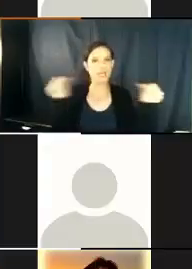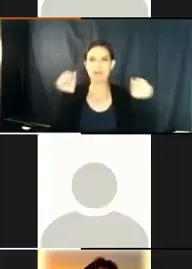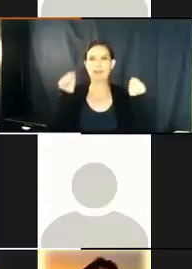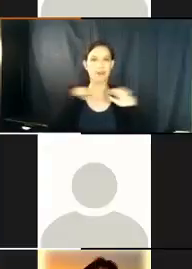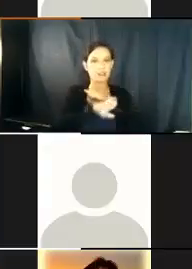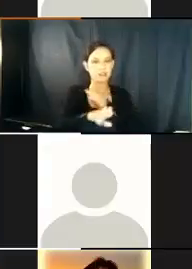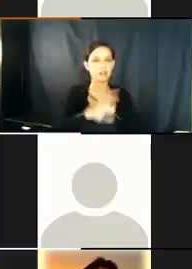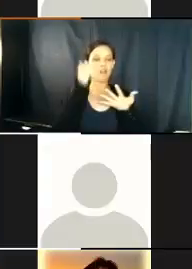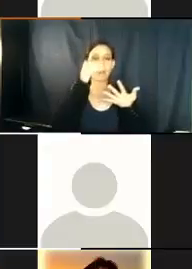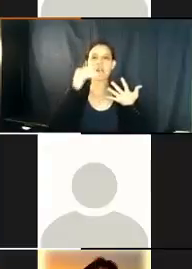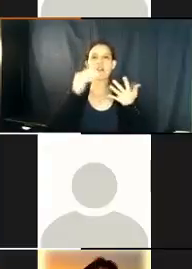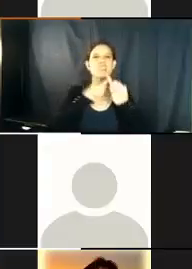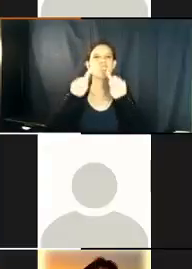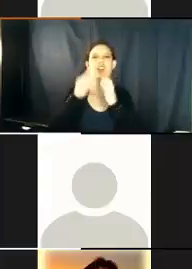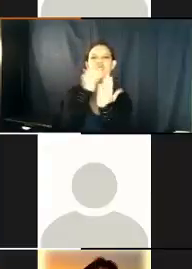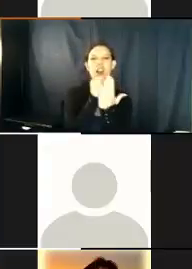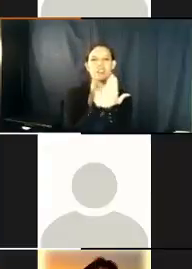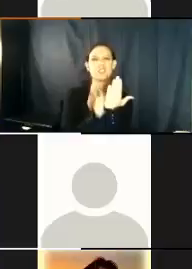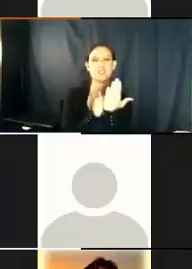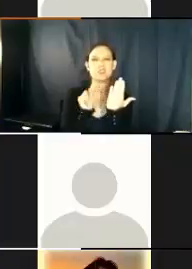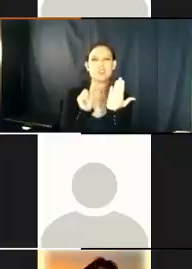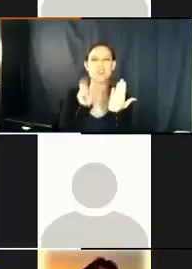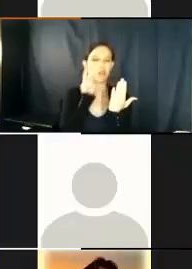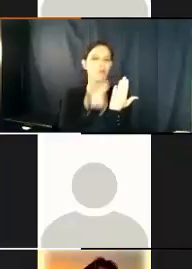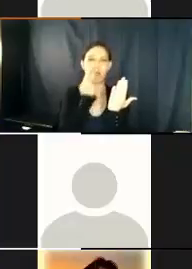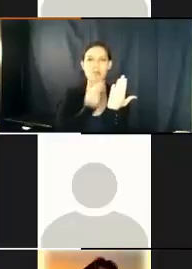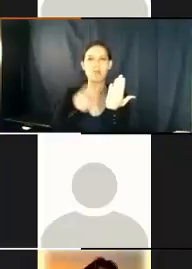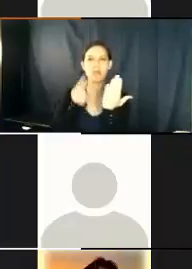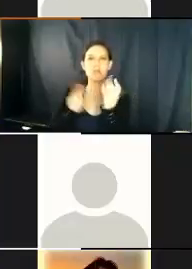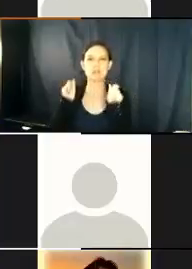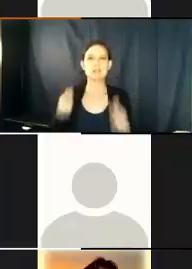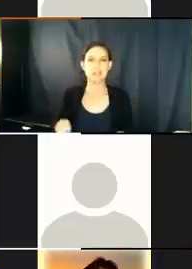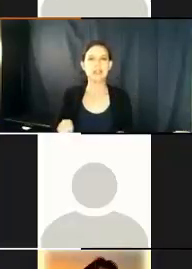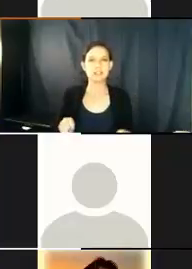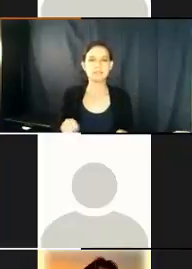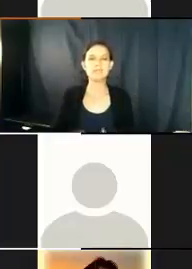courses so you can just see what this looks like.